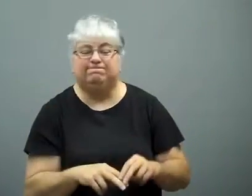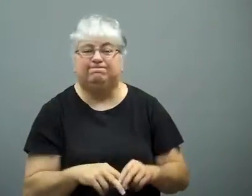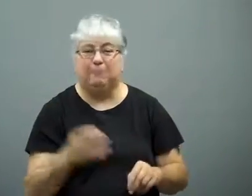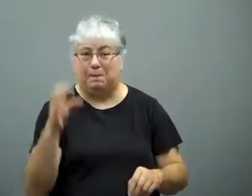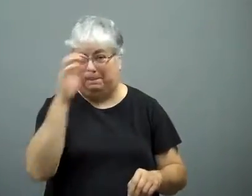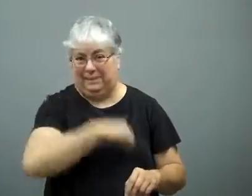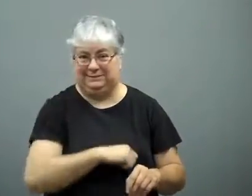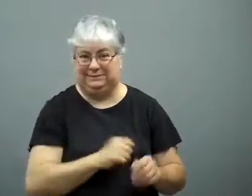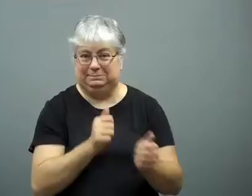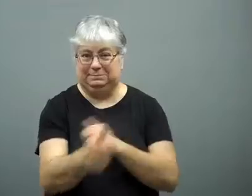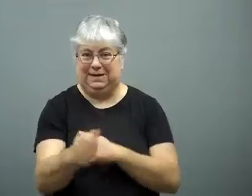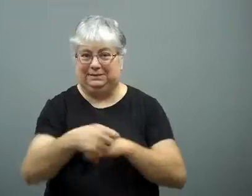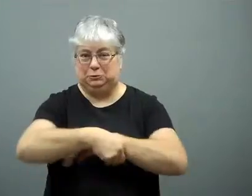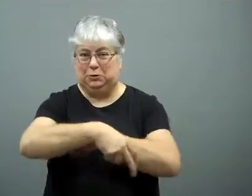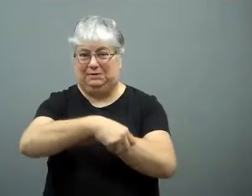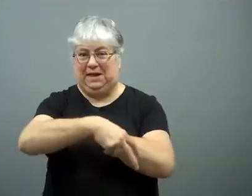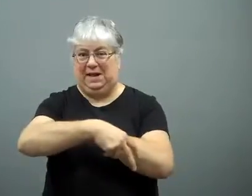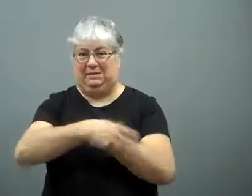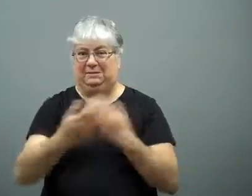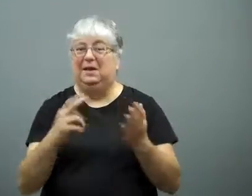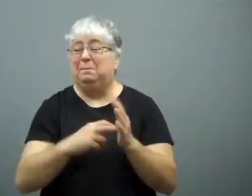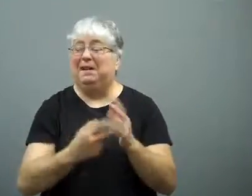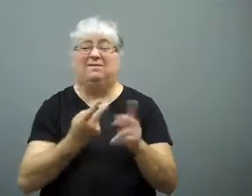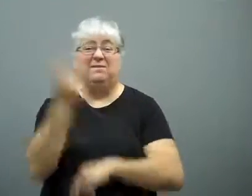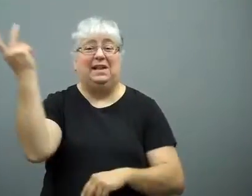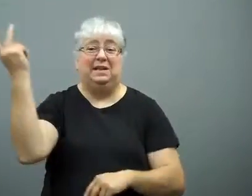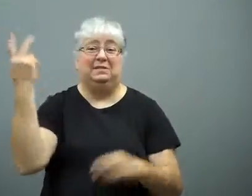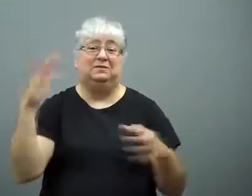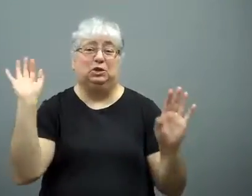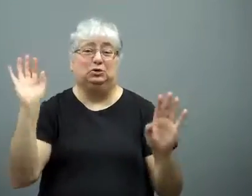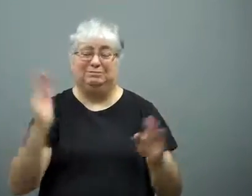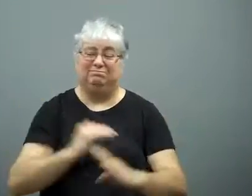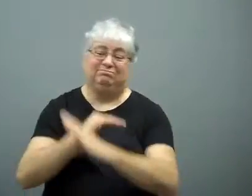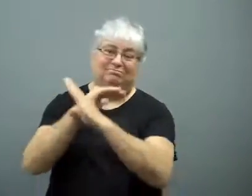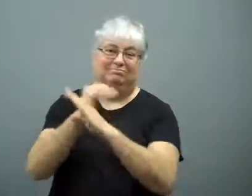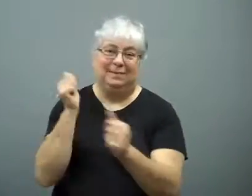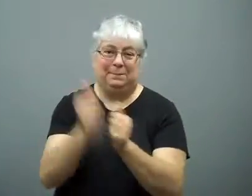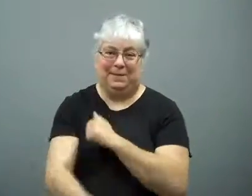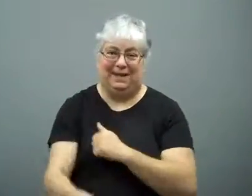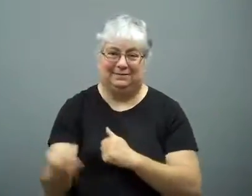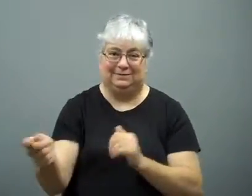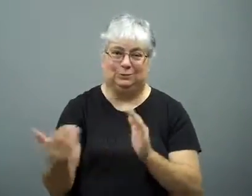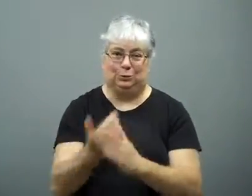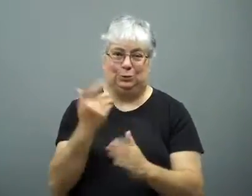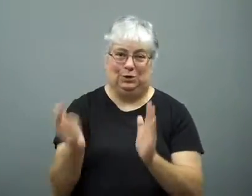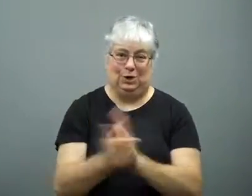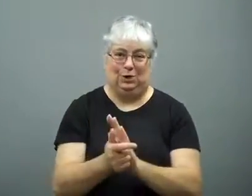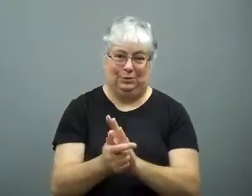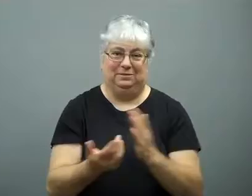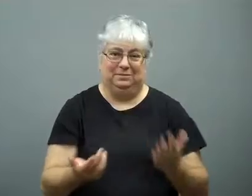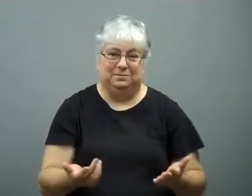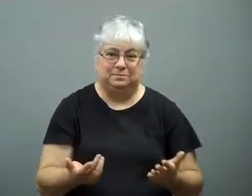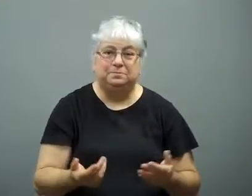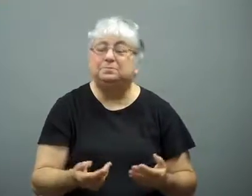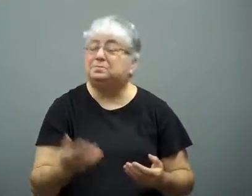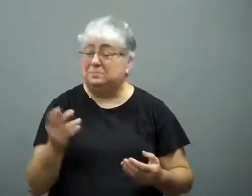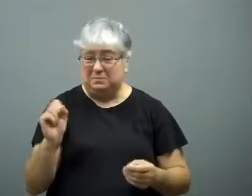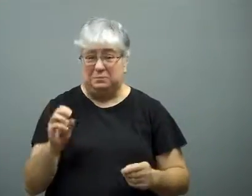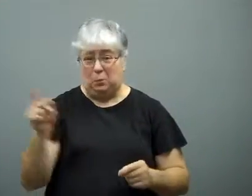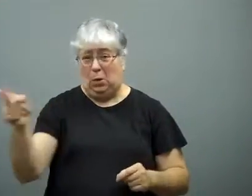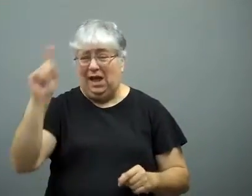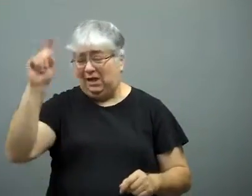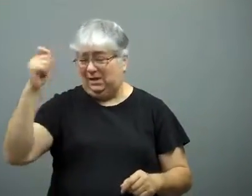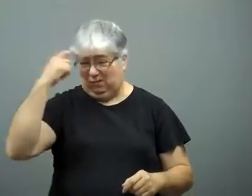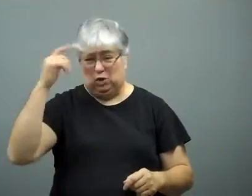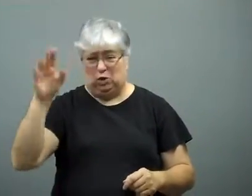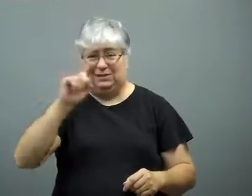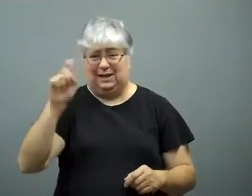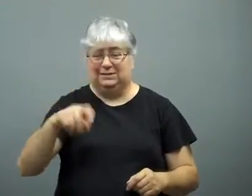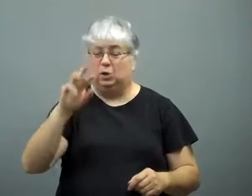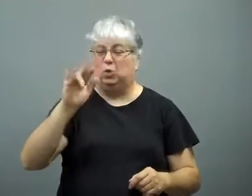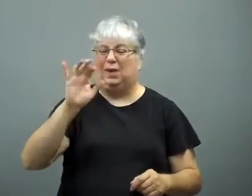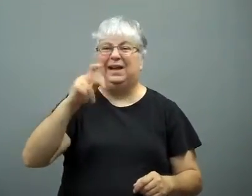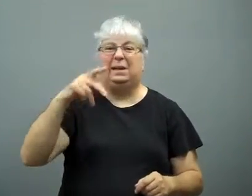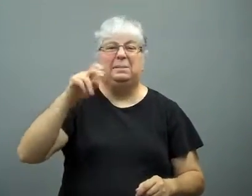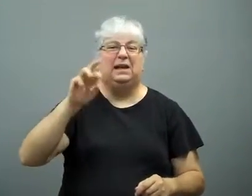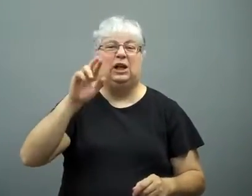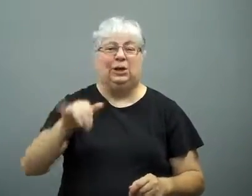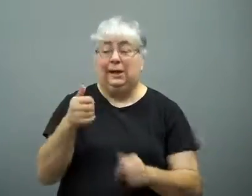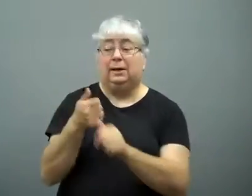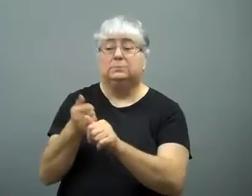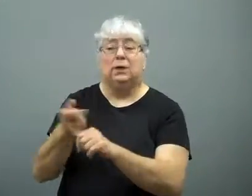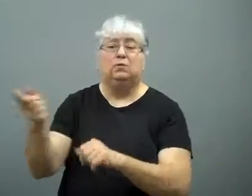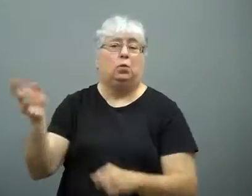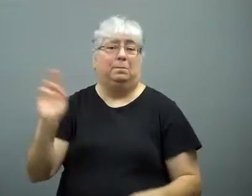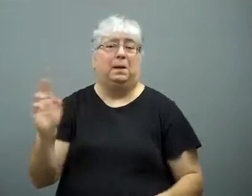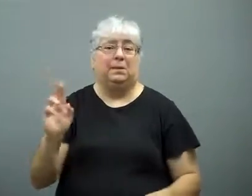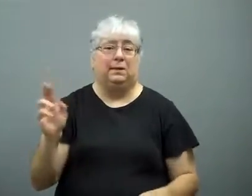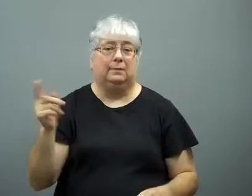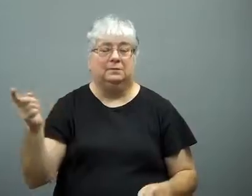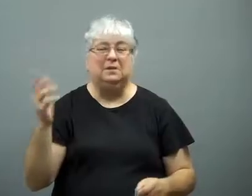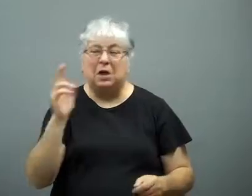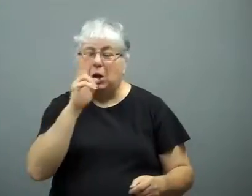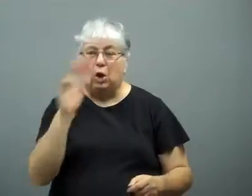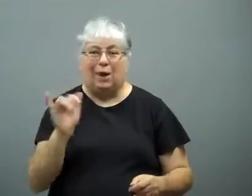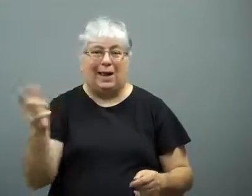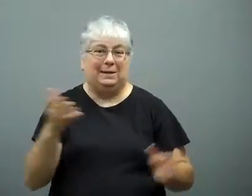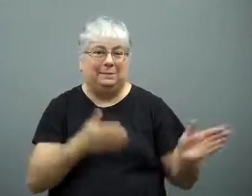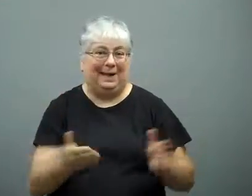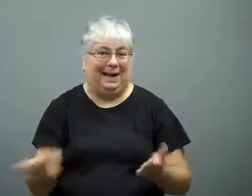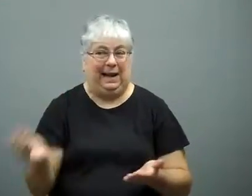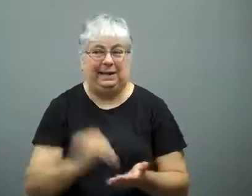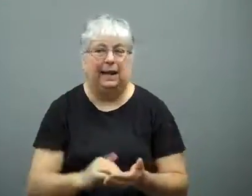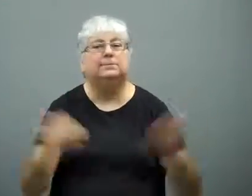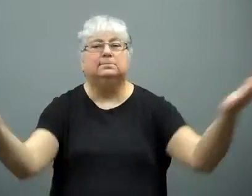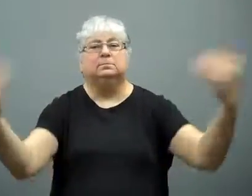missed the midnight deadline, so the bill was stopped from becoming law.